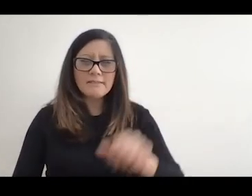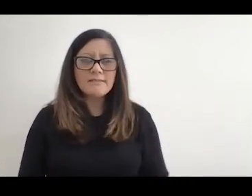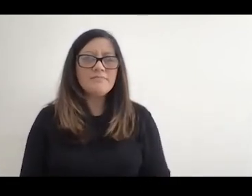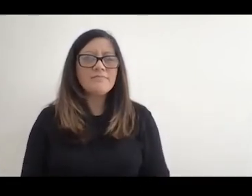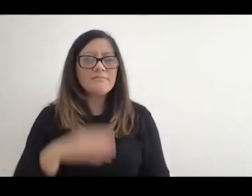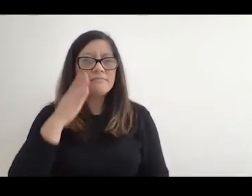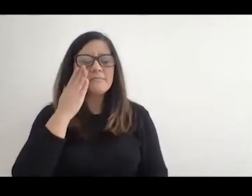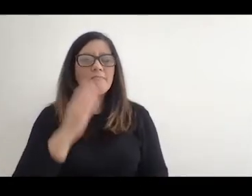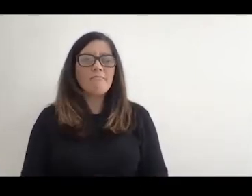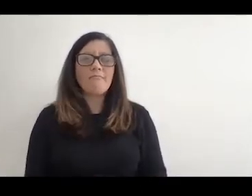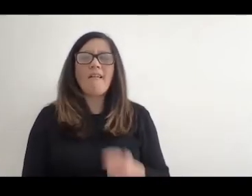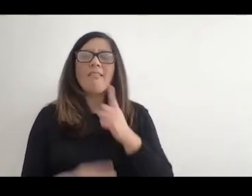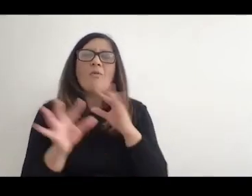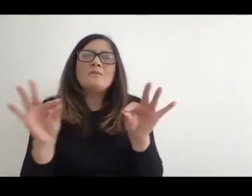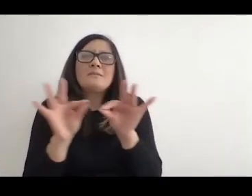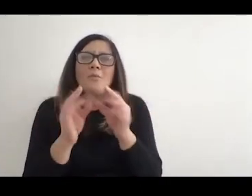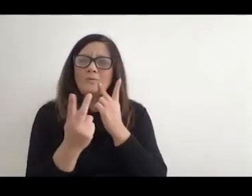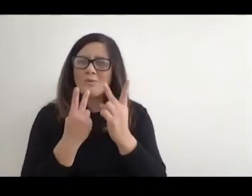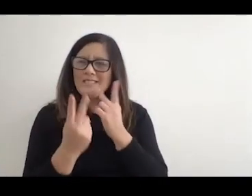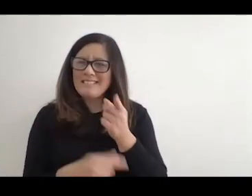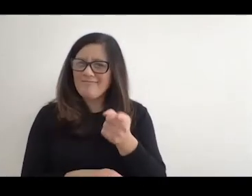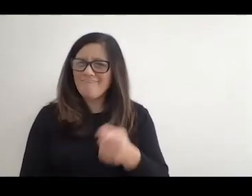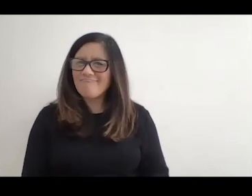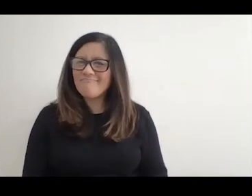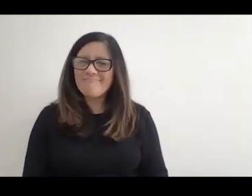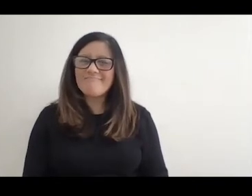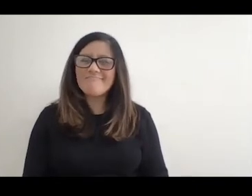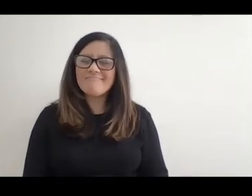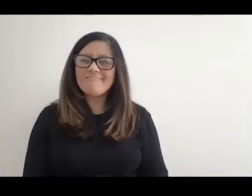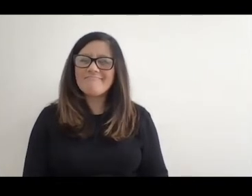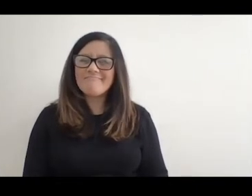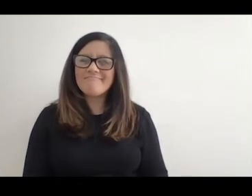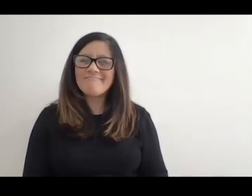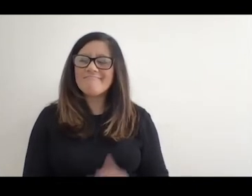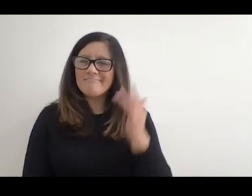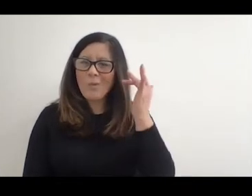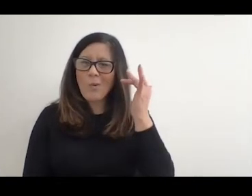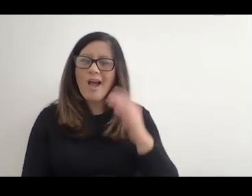I really thought this was important to see. Because one of the things that I tell